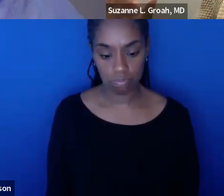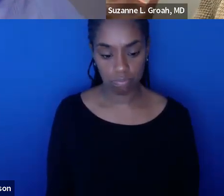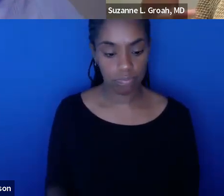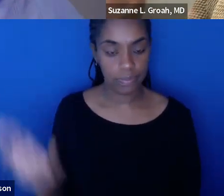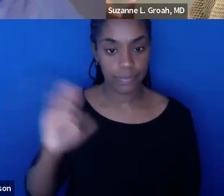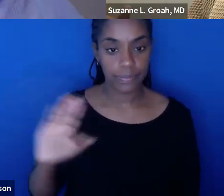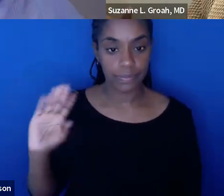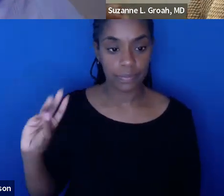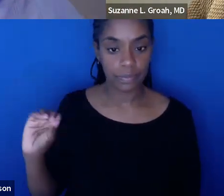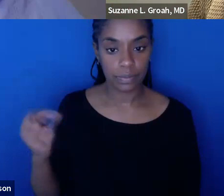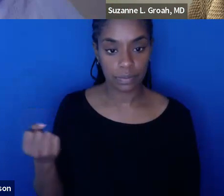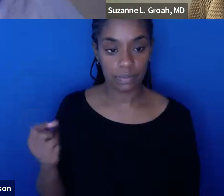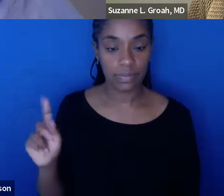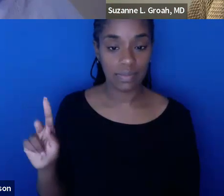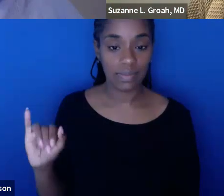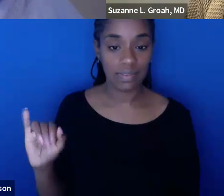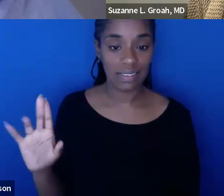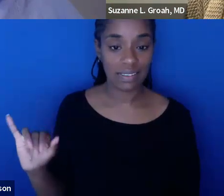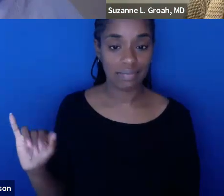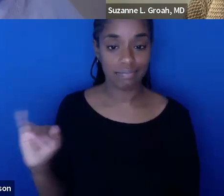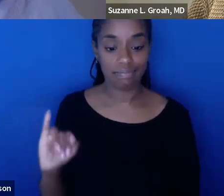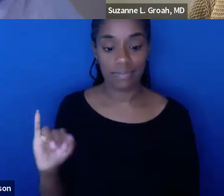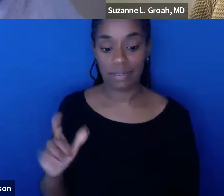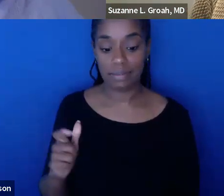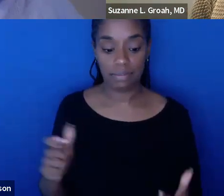Pyelonephritis, kidney infection, was a big problem. That's usually caused by E. coli.